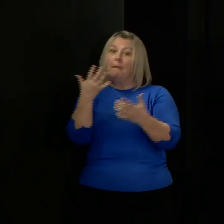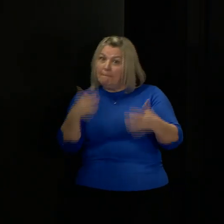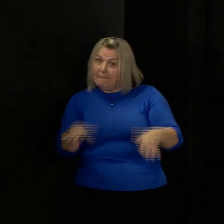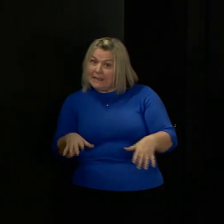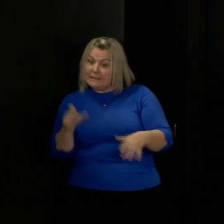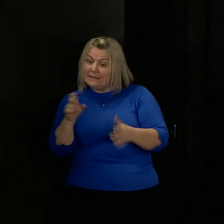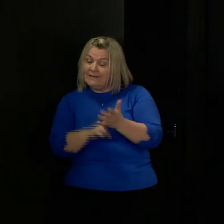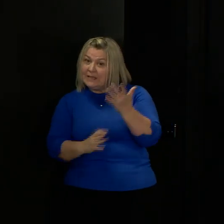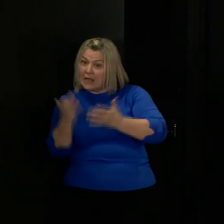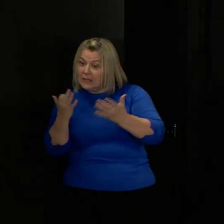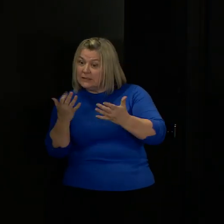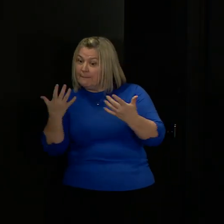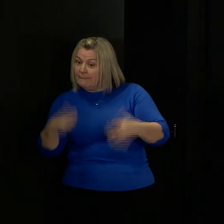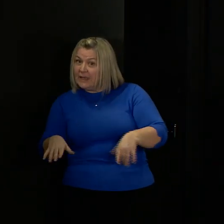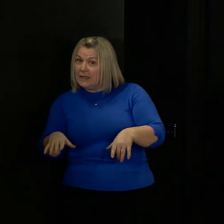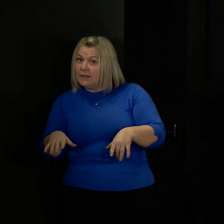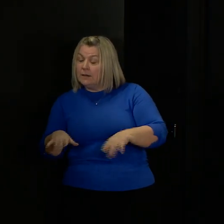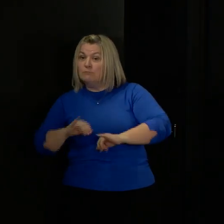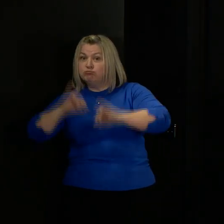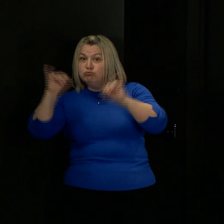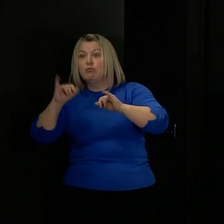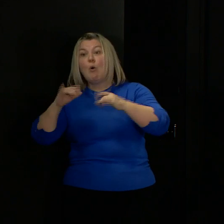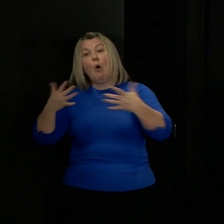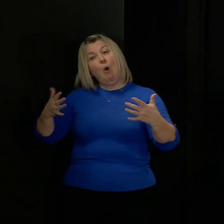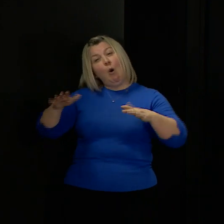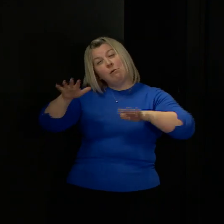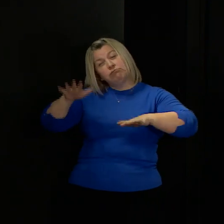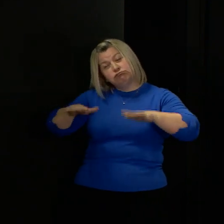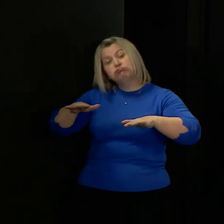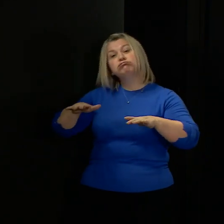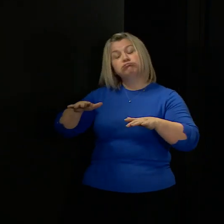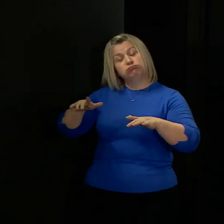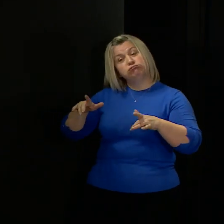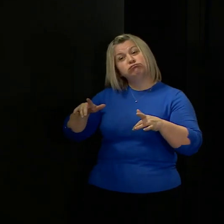antibody response but the 80% of people who actually have very mild disease and